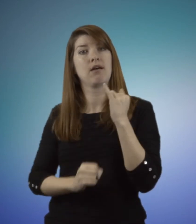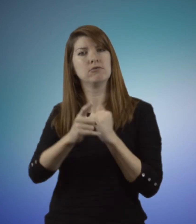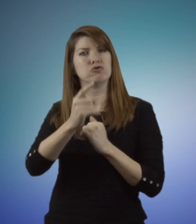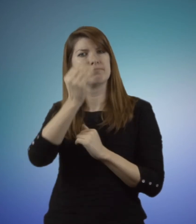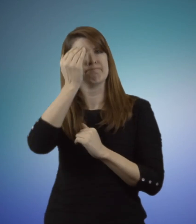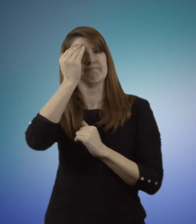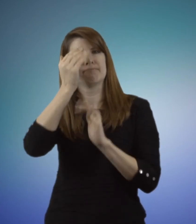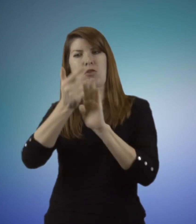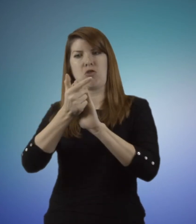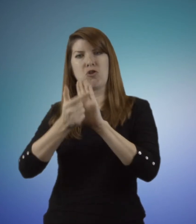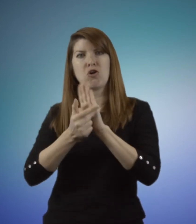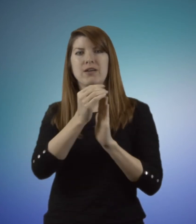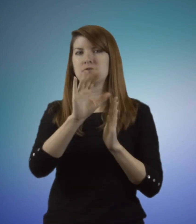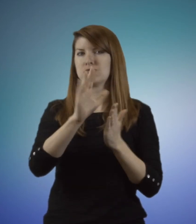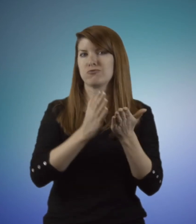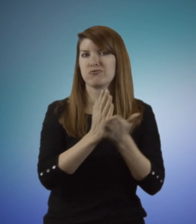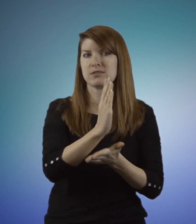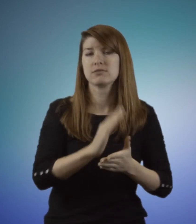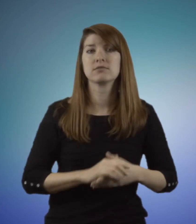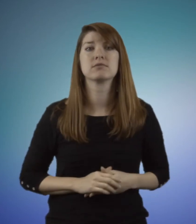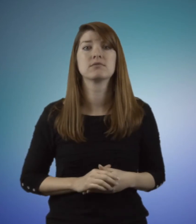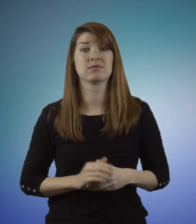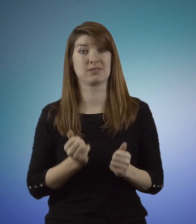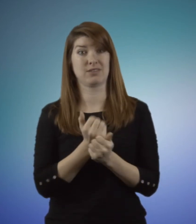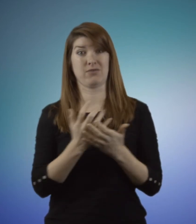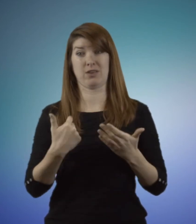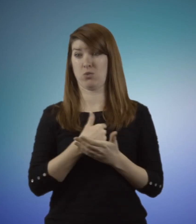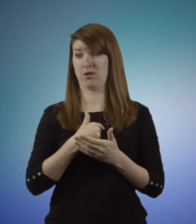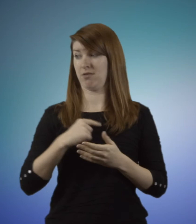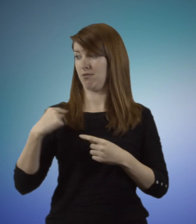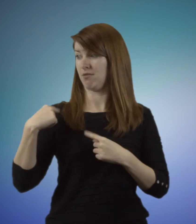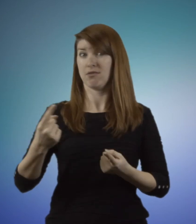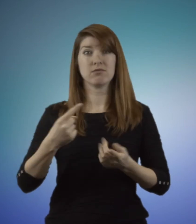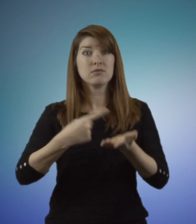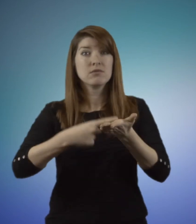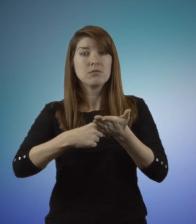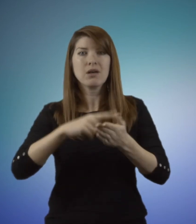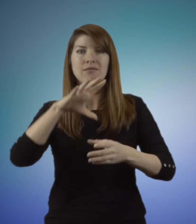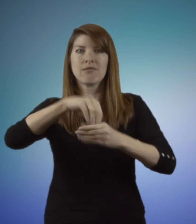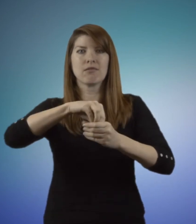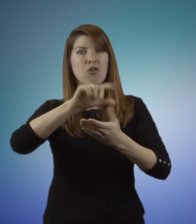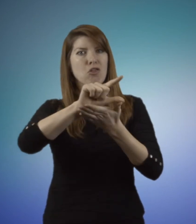And lastly, know the law and know your rights. Everything that we talk about is in the law.